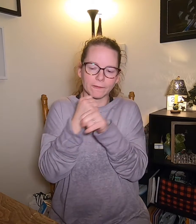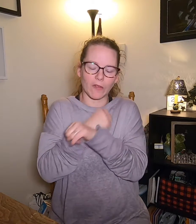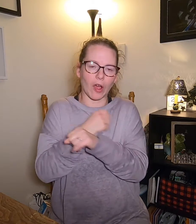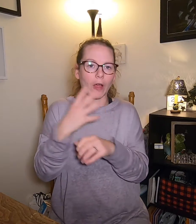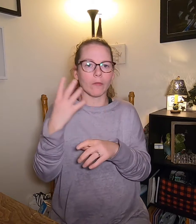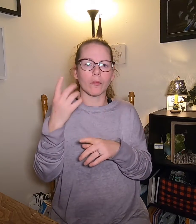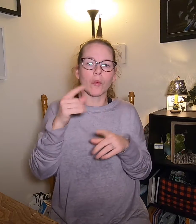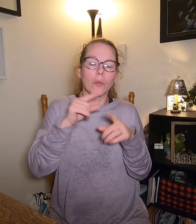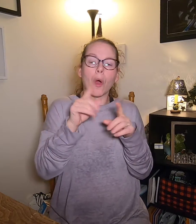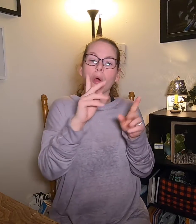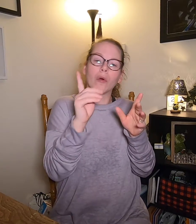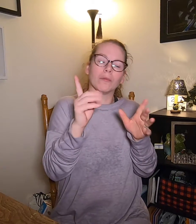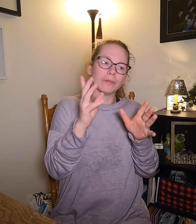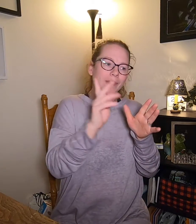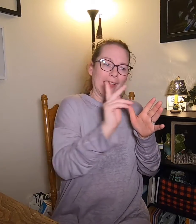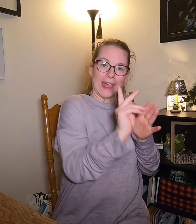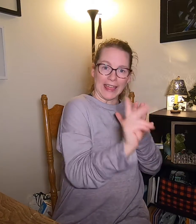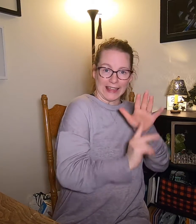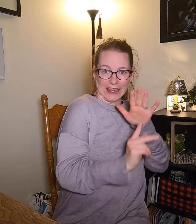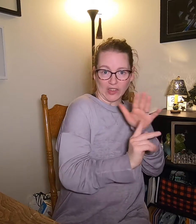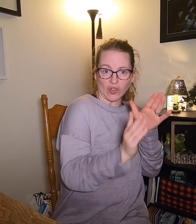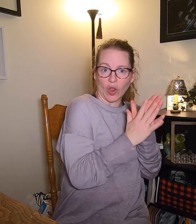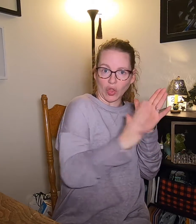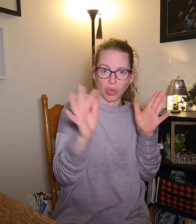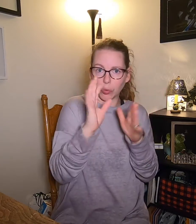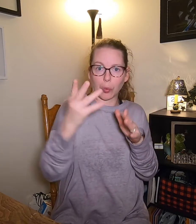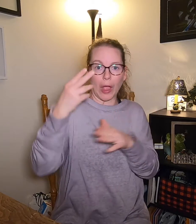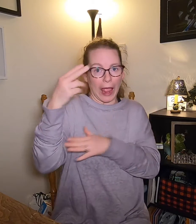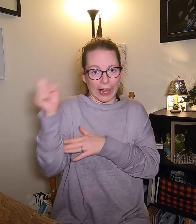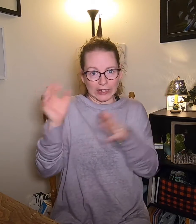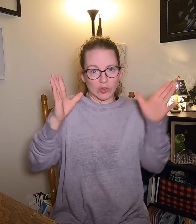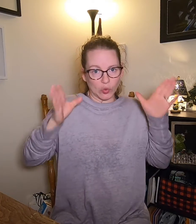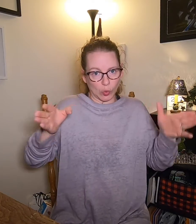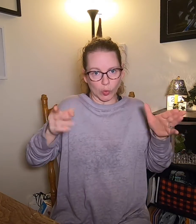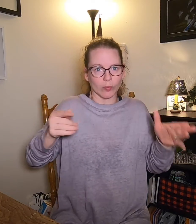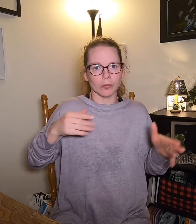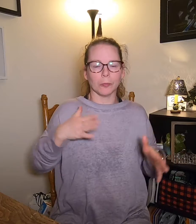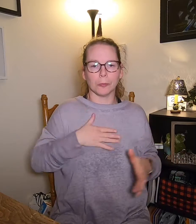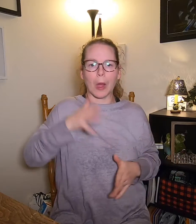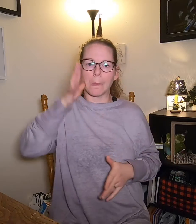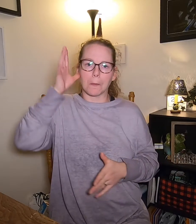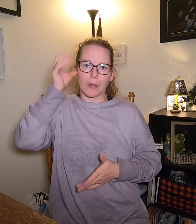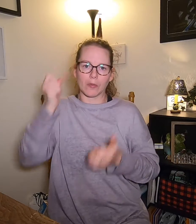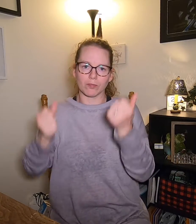I fought for... Well, Kindergarten through high school my parents